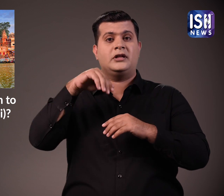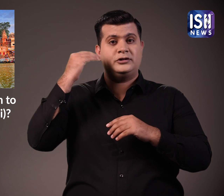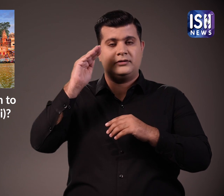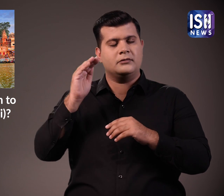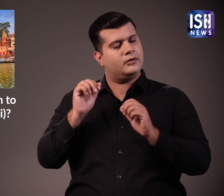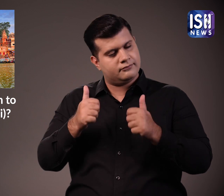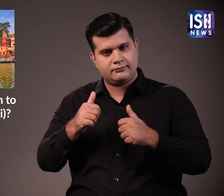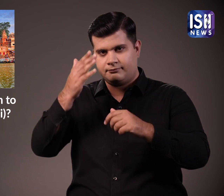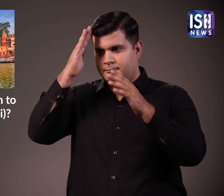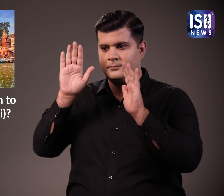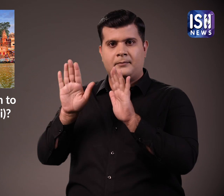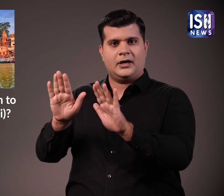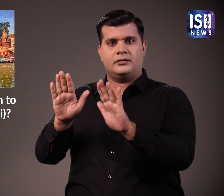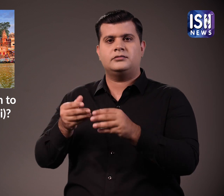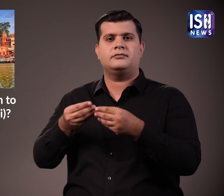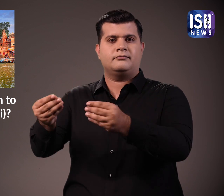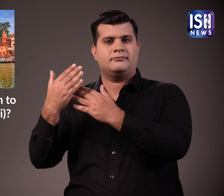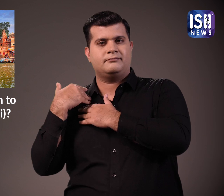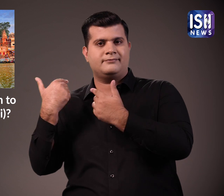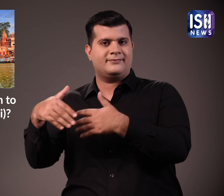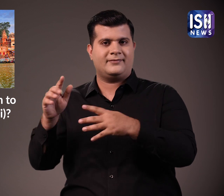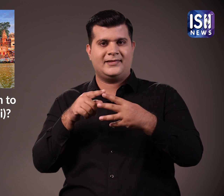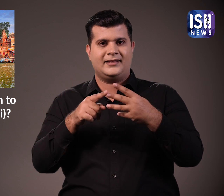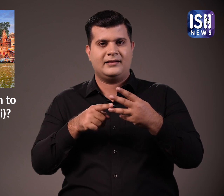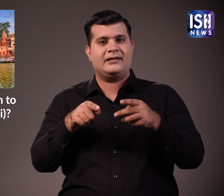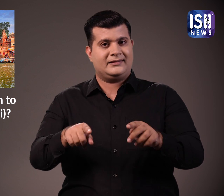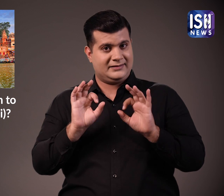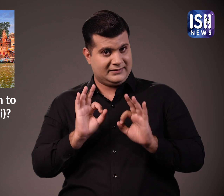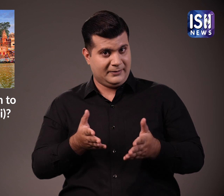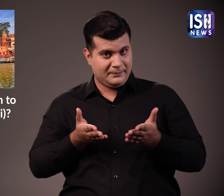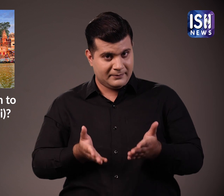Lord Shiva granted her the three boons.